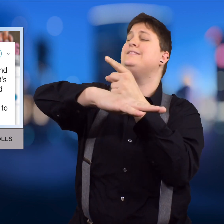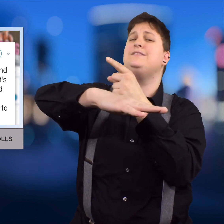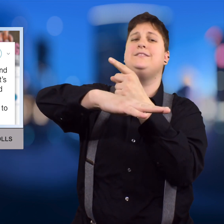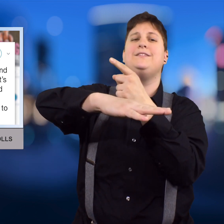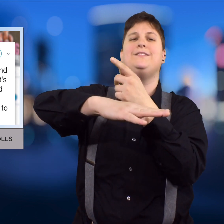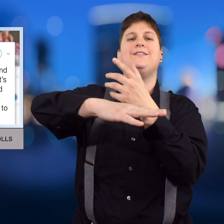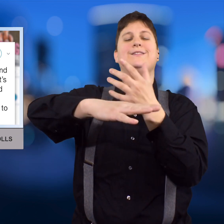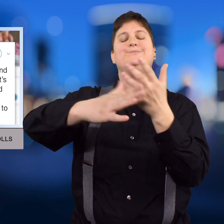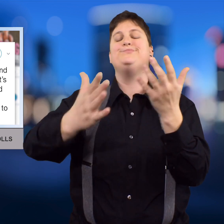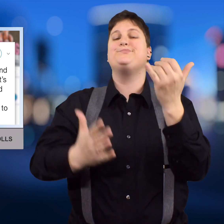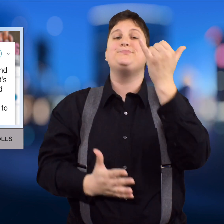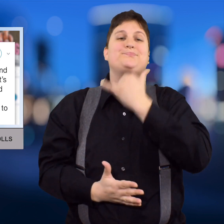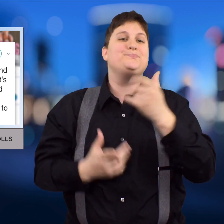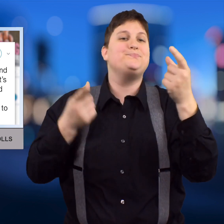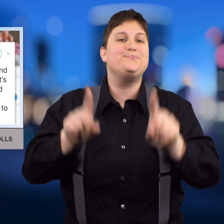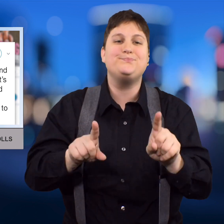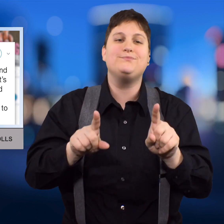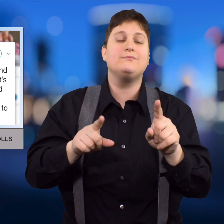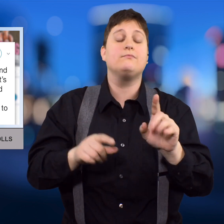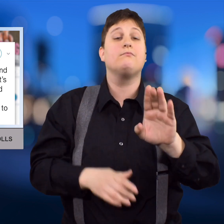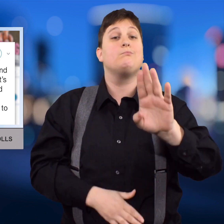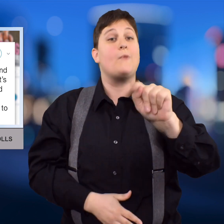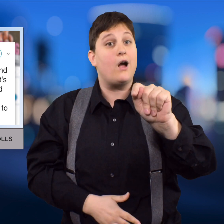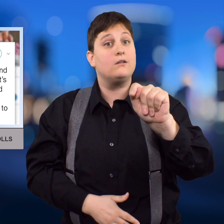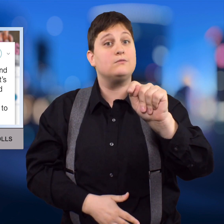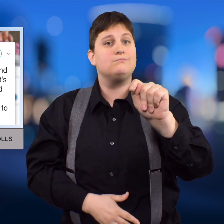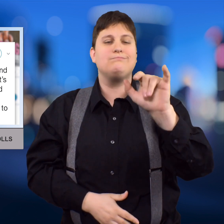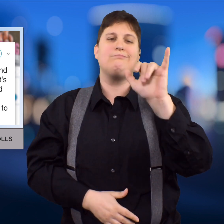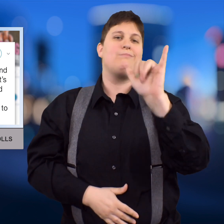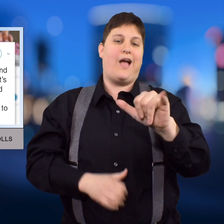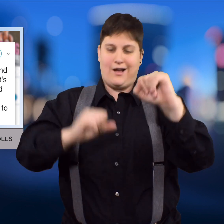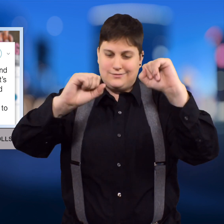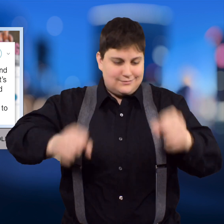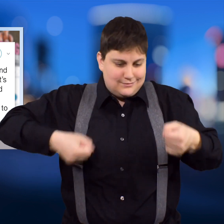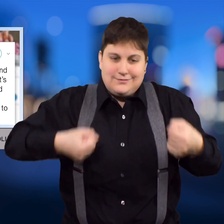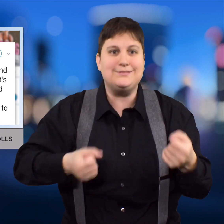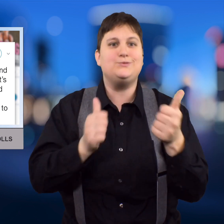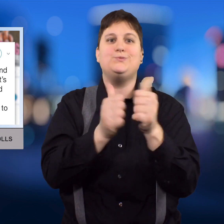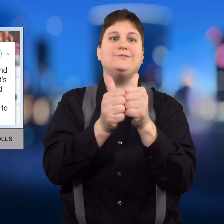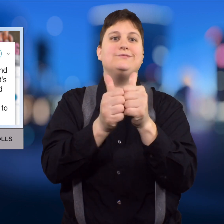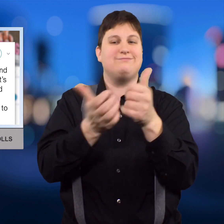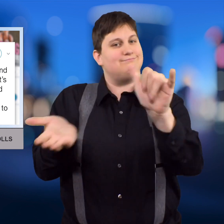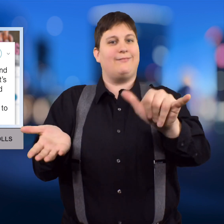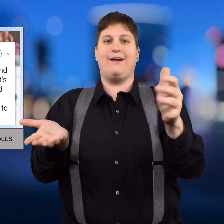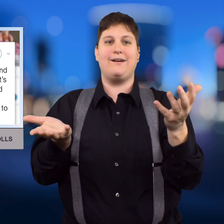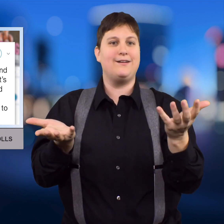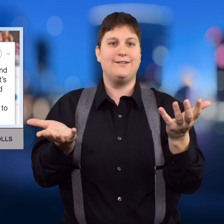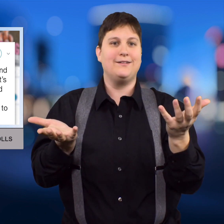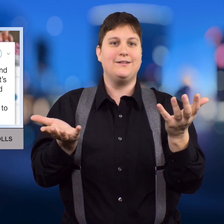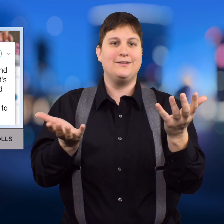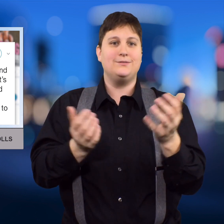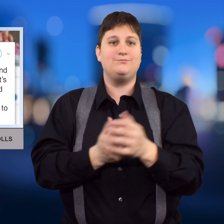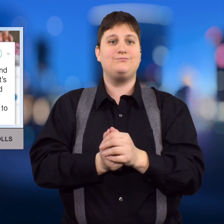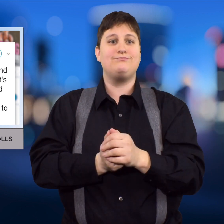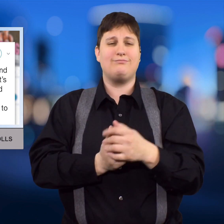to the podium and to have made such a big mistake, but that's ski racing.